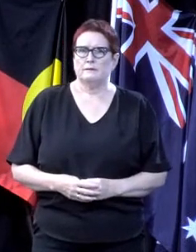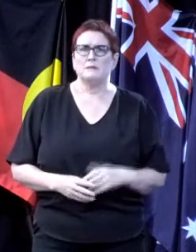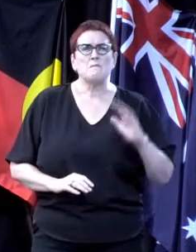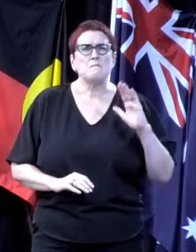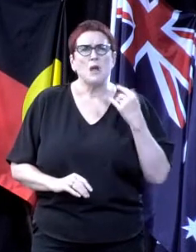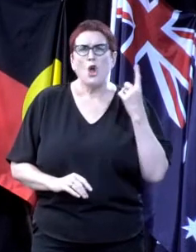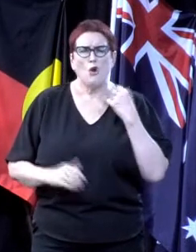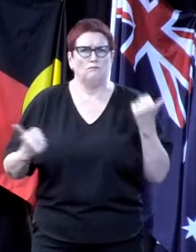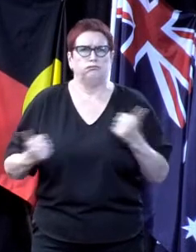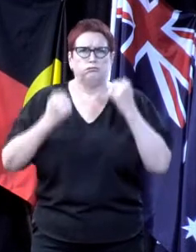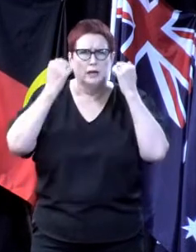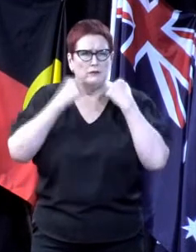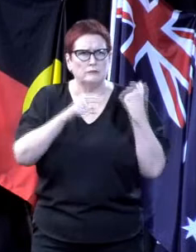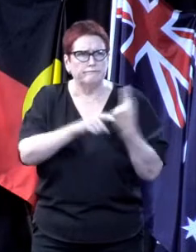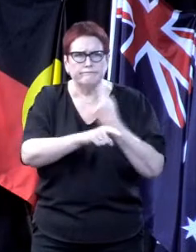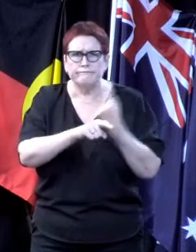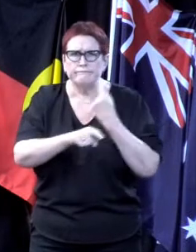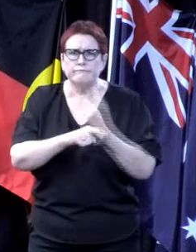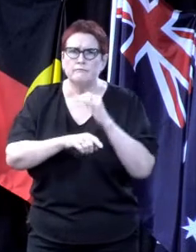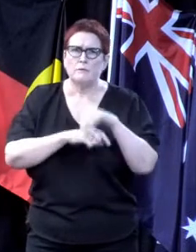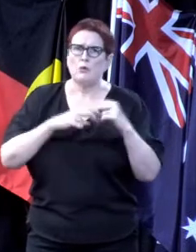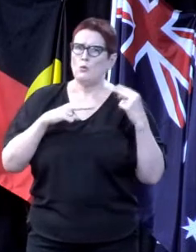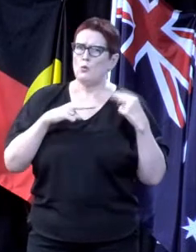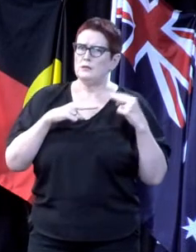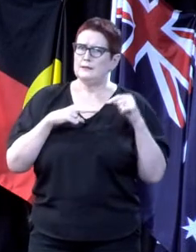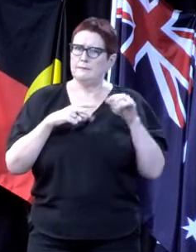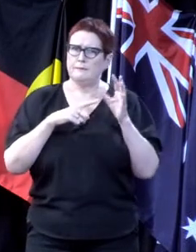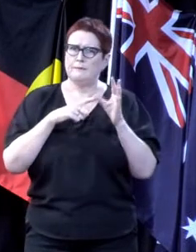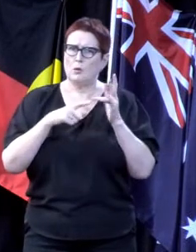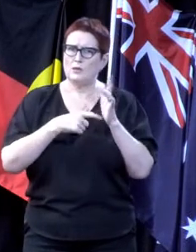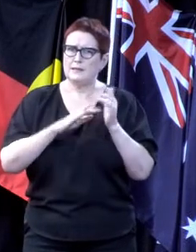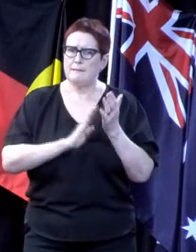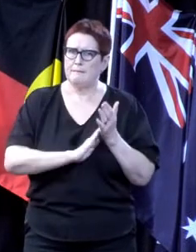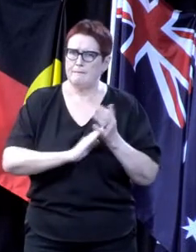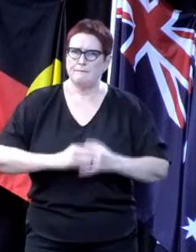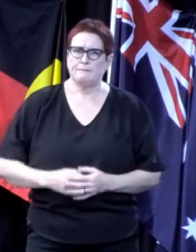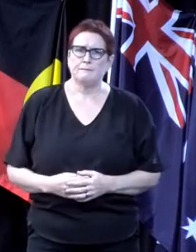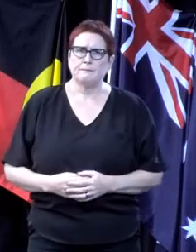about, for instance, autism? And we want to emphasize that disability, of course, is much more